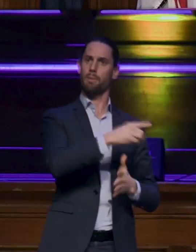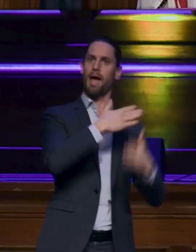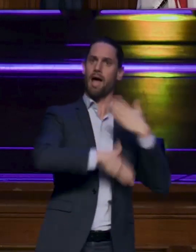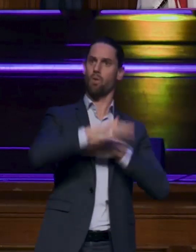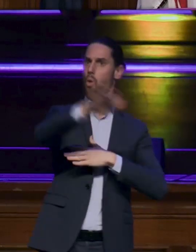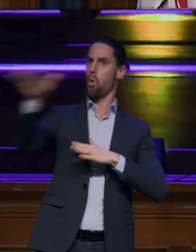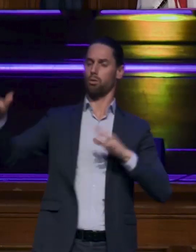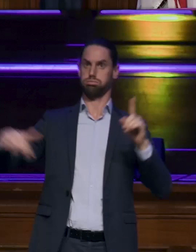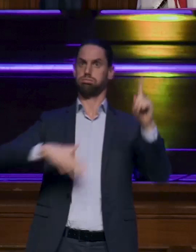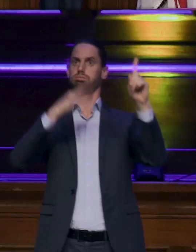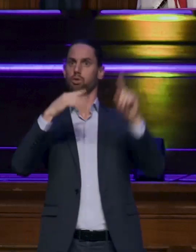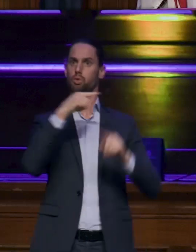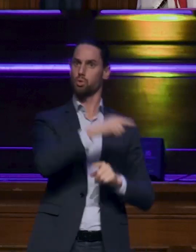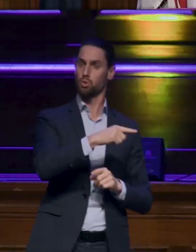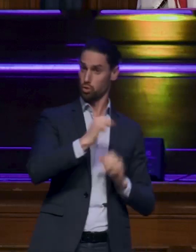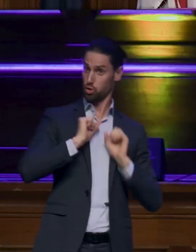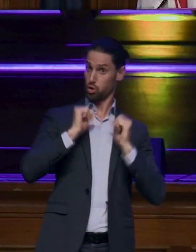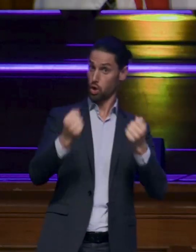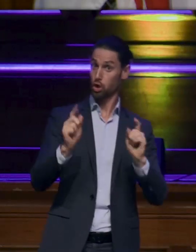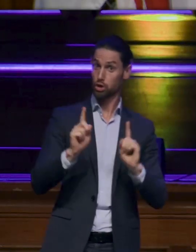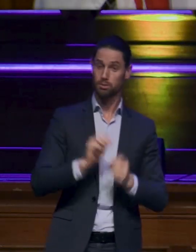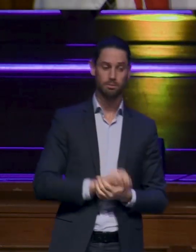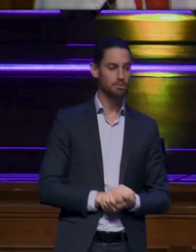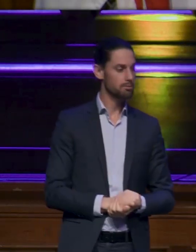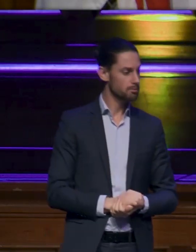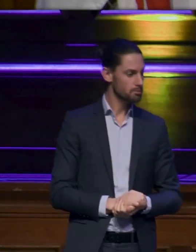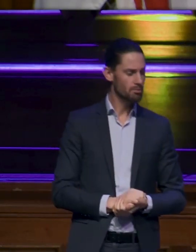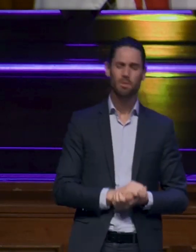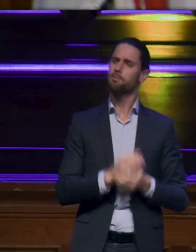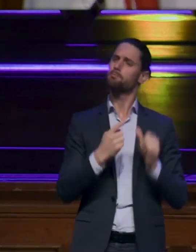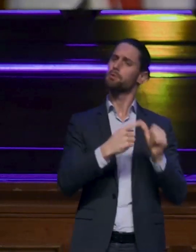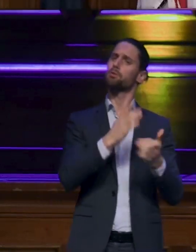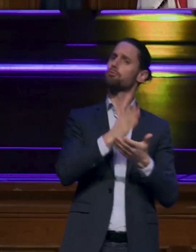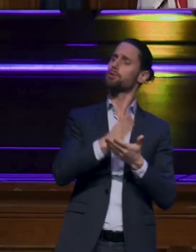saddened by it shouldn't have been noteworthy mm-hm and when President